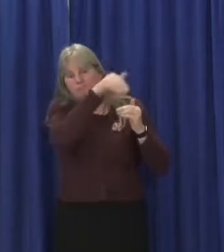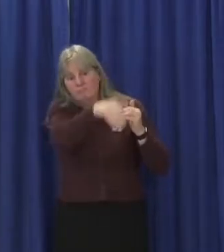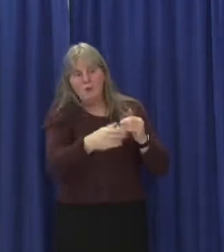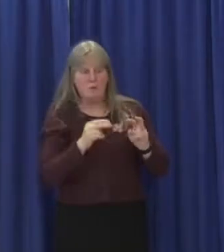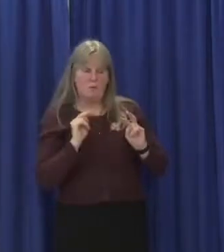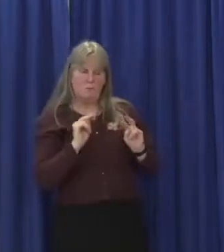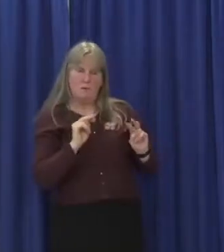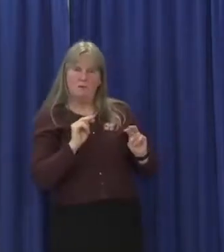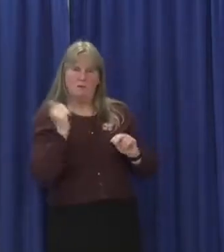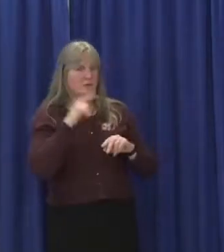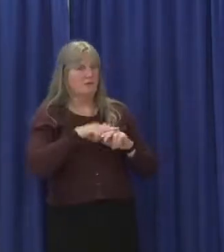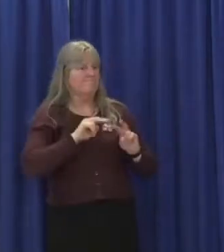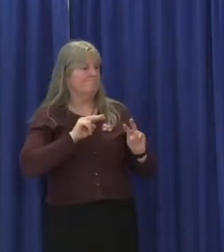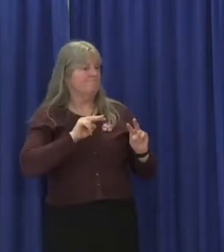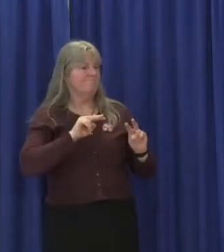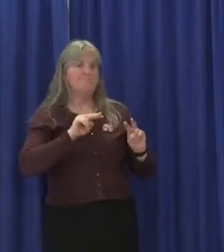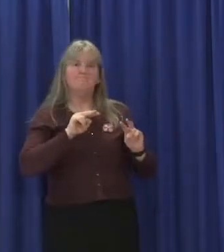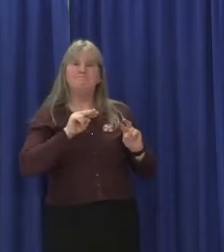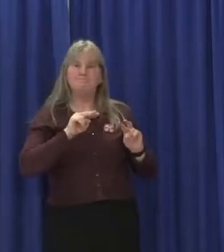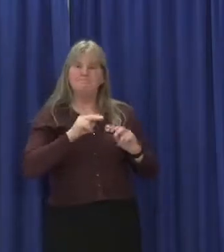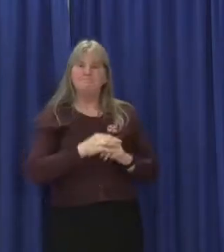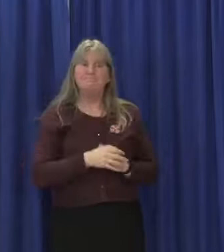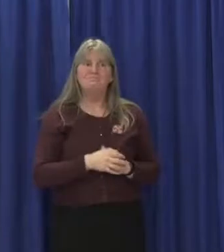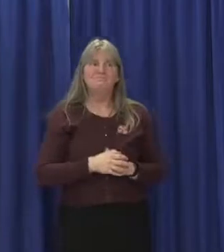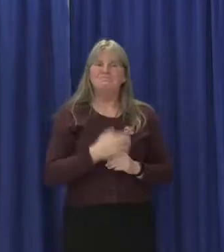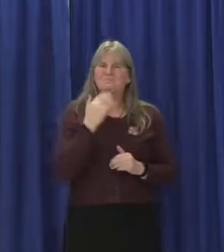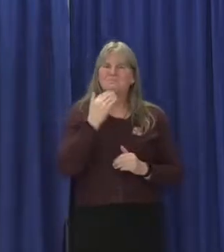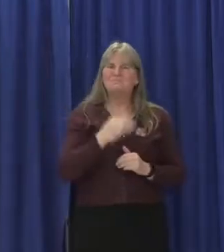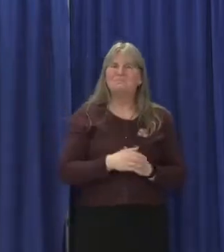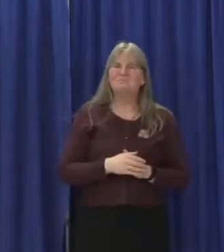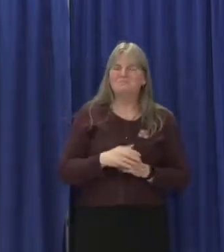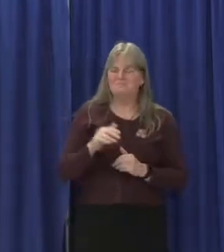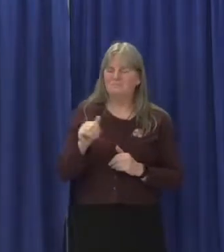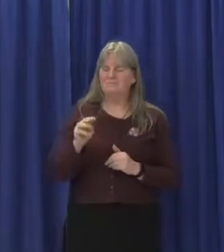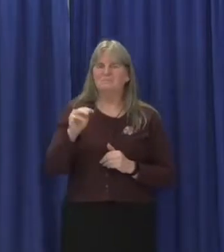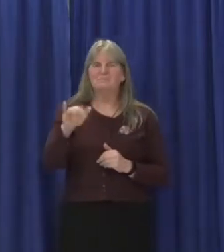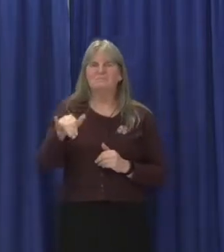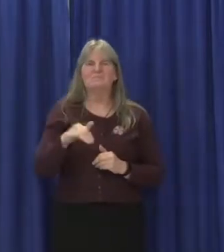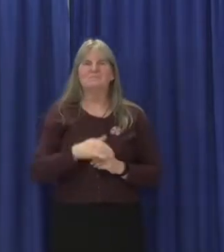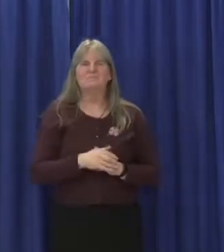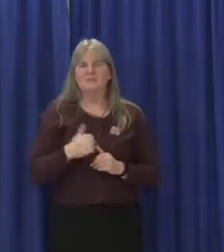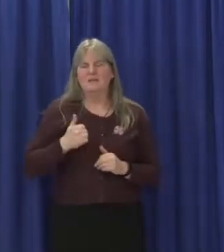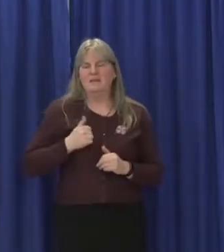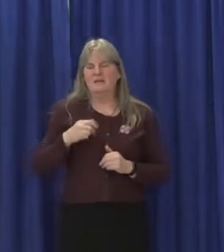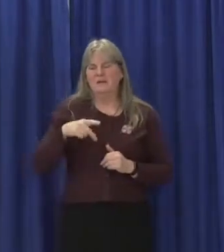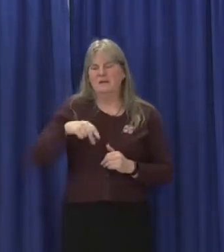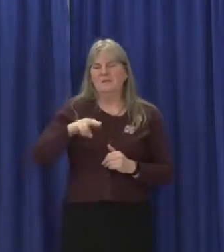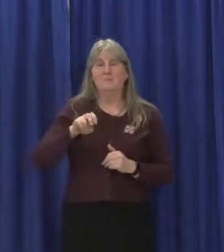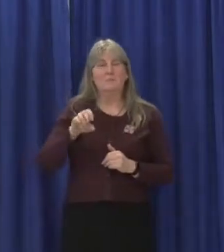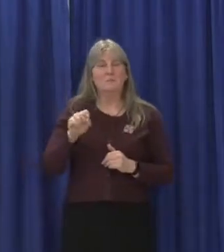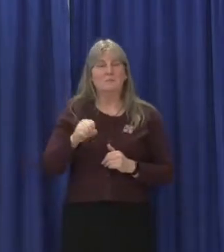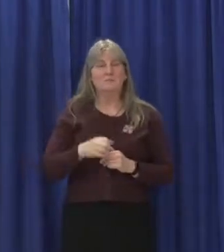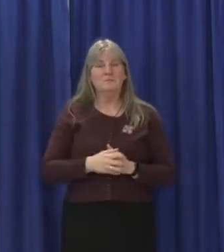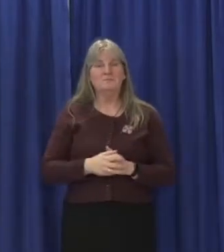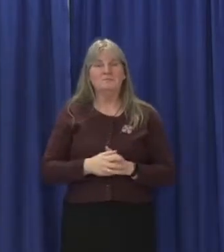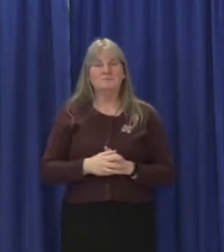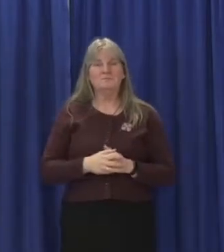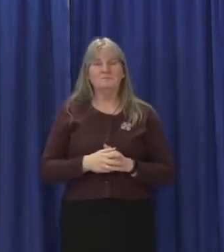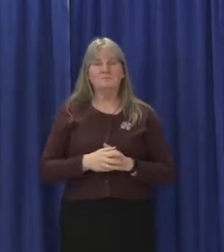Thank you. We'll now move to Amy at the Canadian Press.